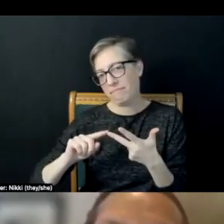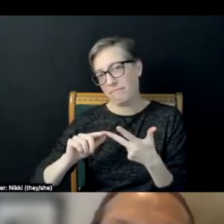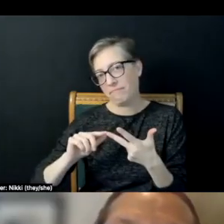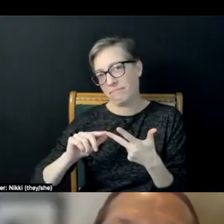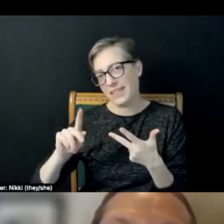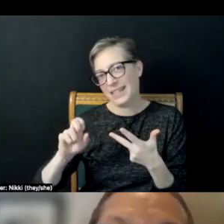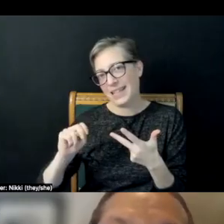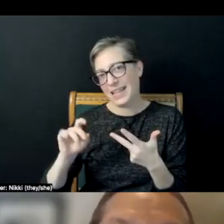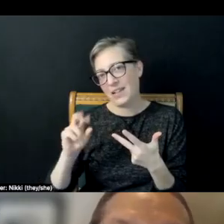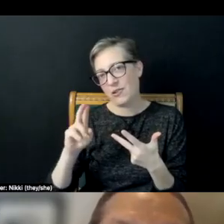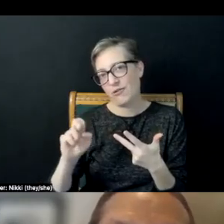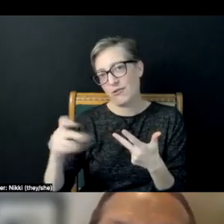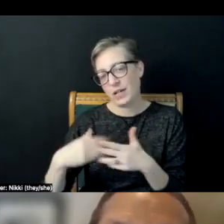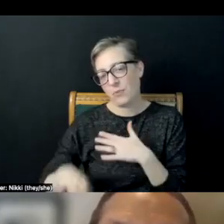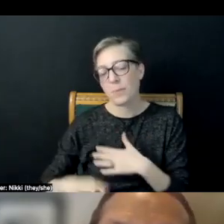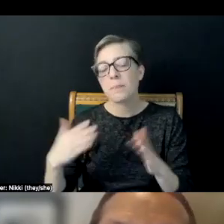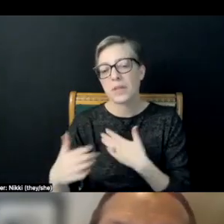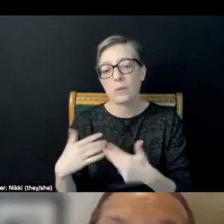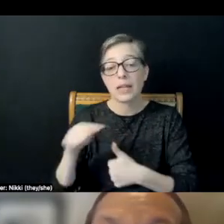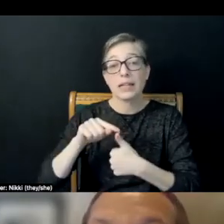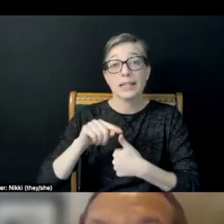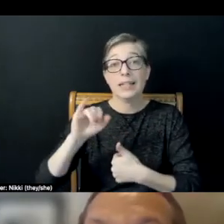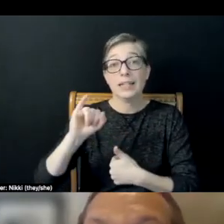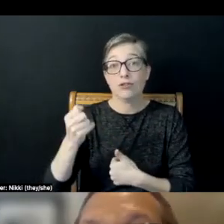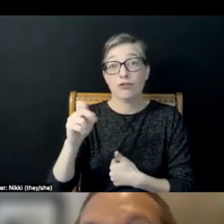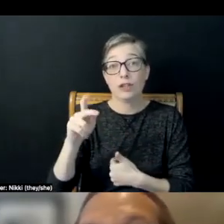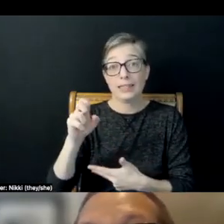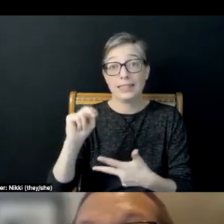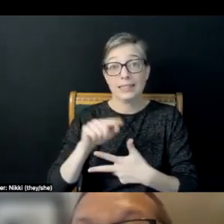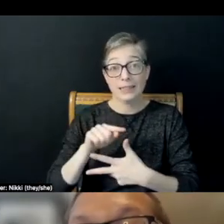But when Jackson was born, we knew that he was going to have Achondroplasia.